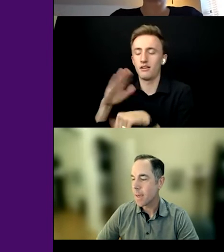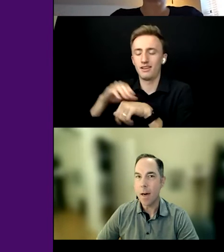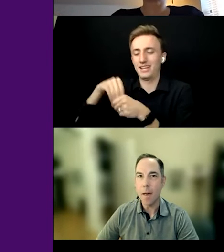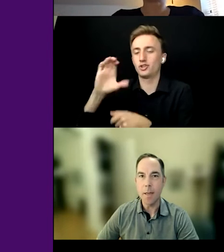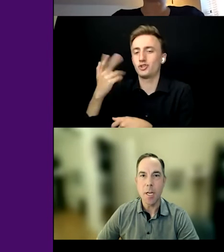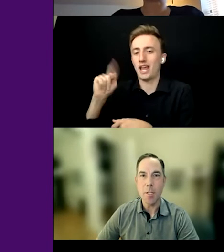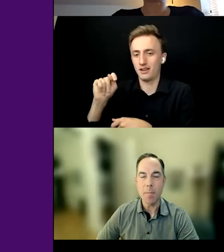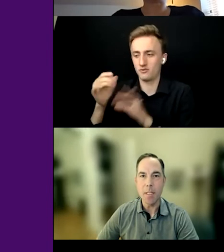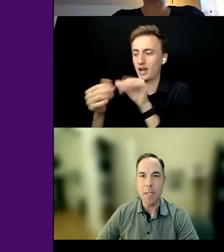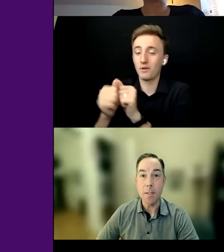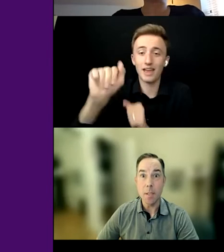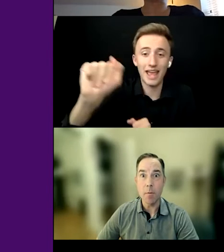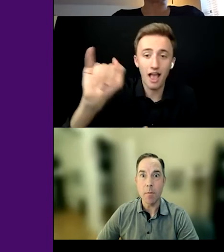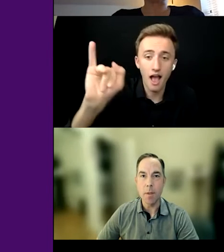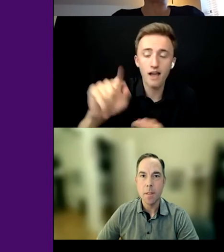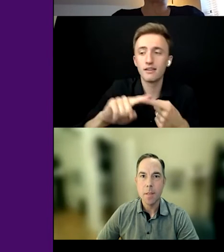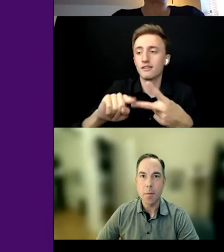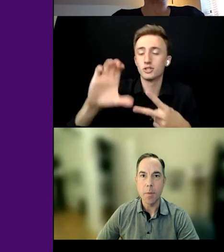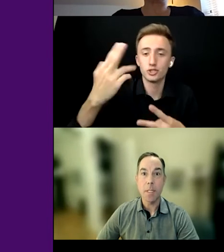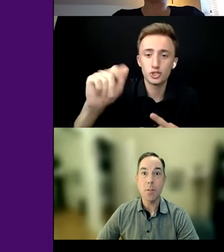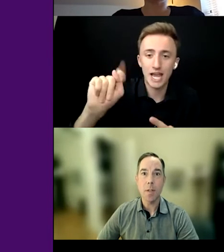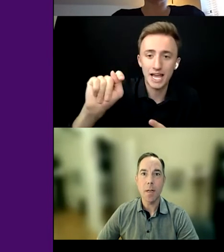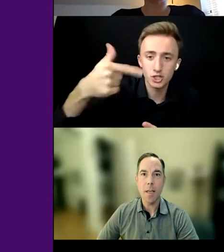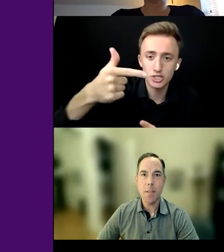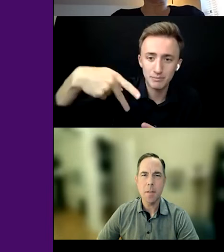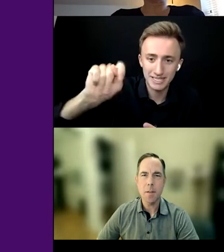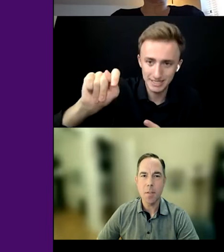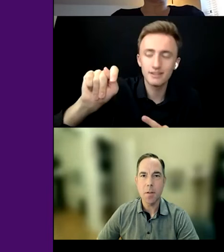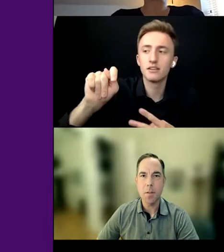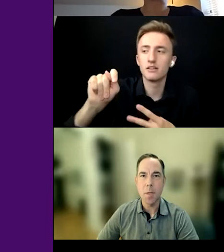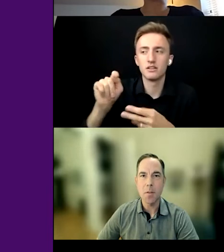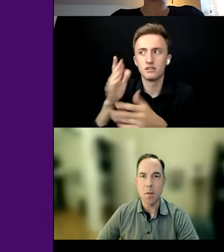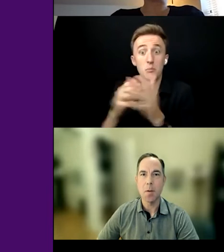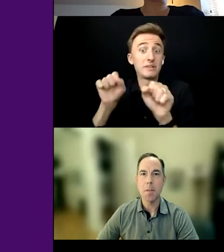AI and ChatGPT and some of the potential that it has and then there are of course some concerns